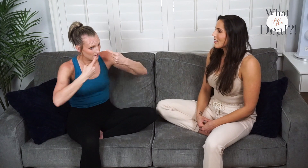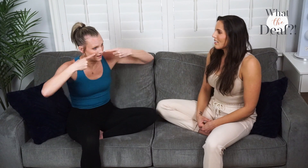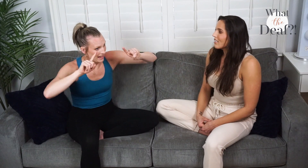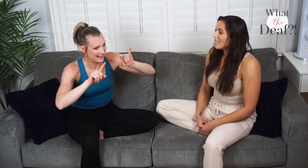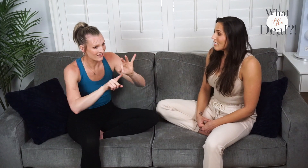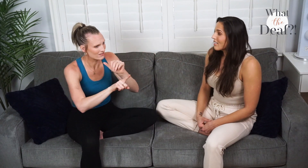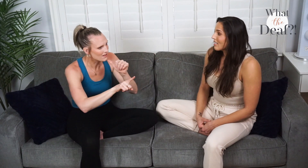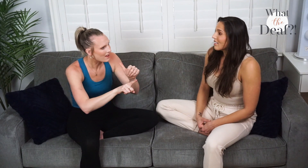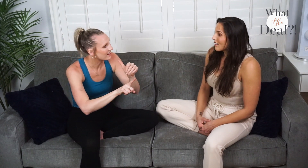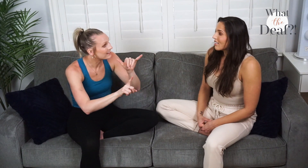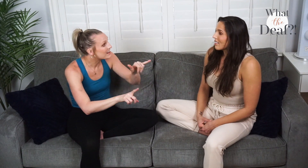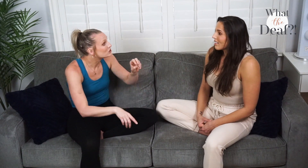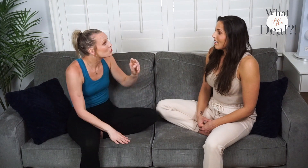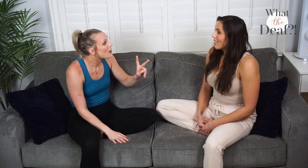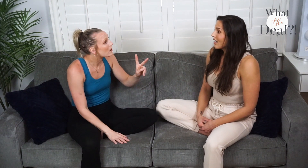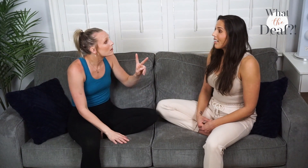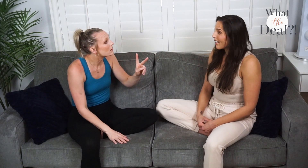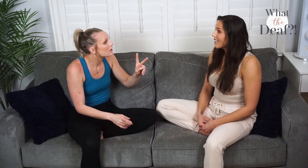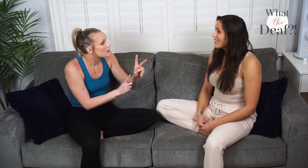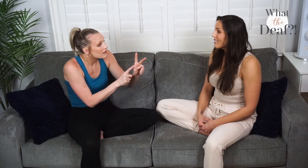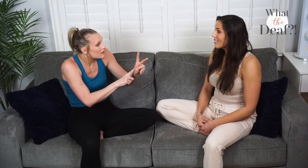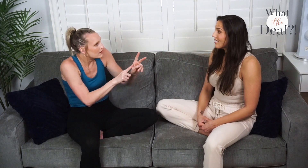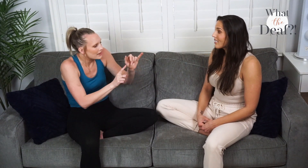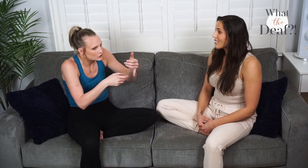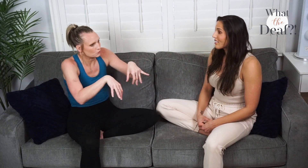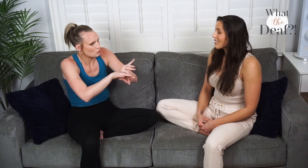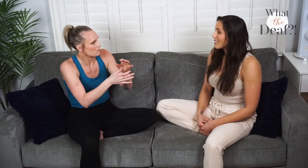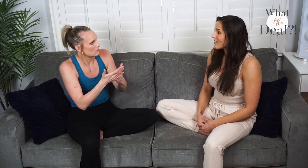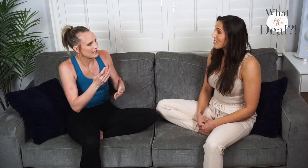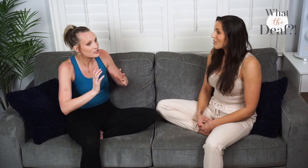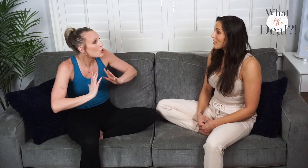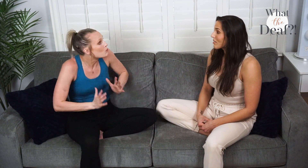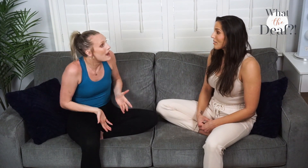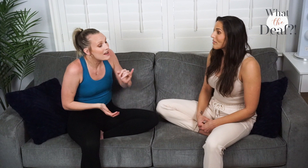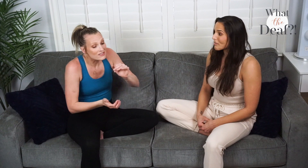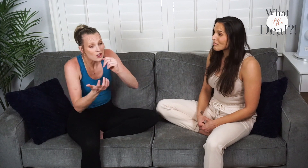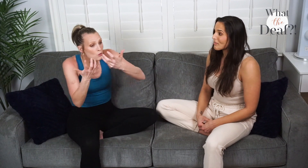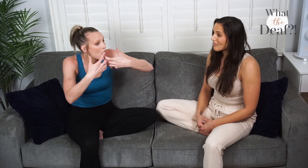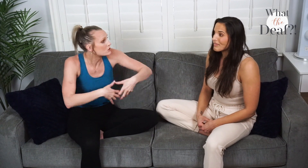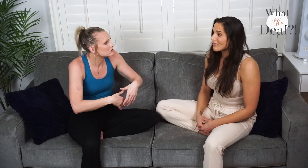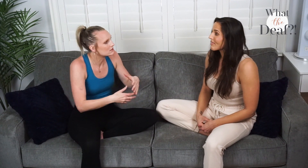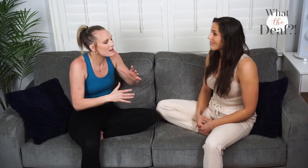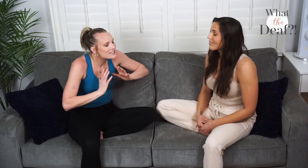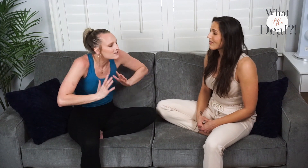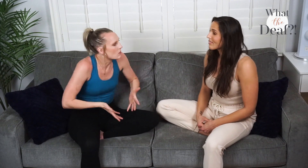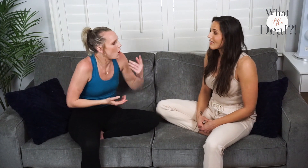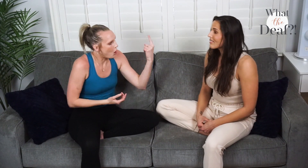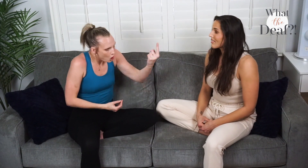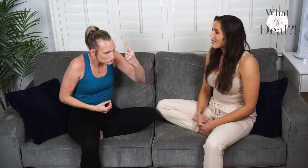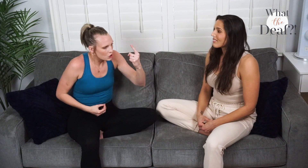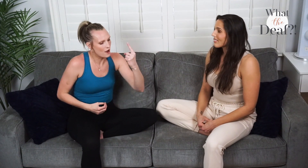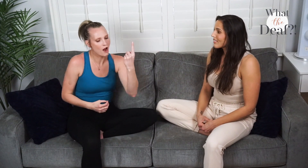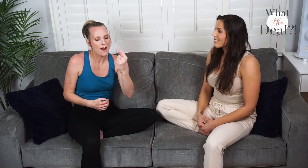if this is effective, if it’s gonna work. And if it doesn’t, it’s okay! That’s the part that people forget: it’s okay, it’s fine.